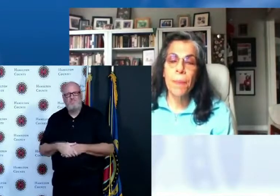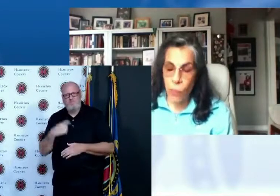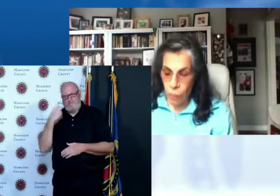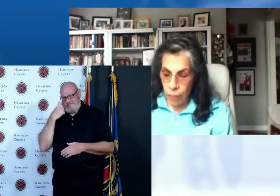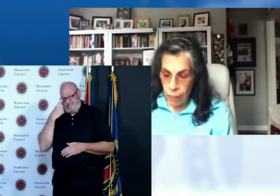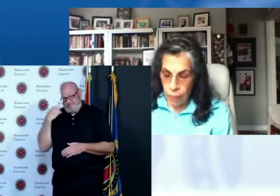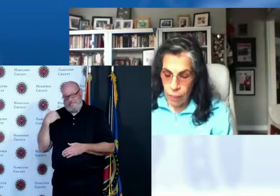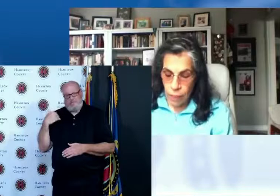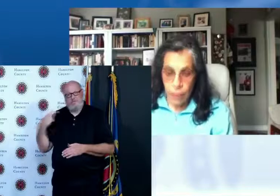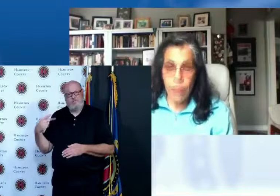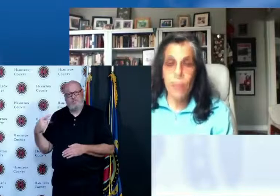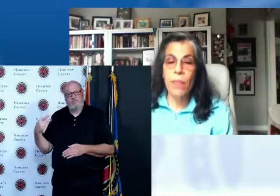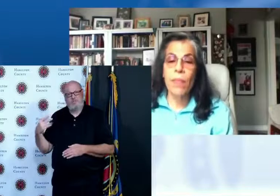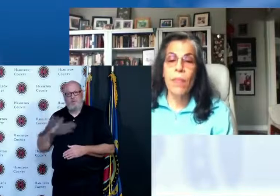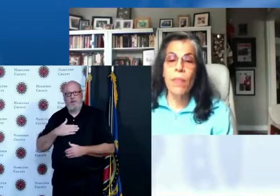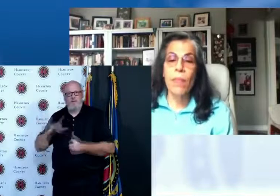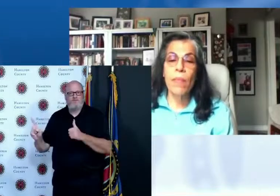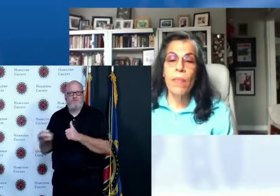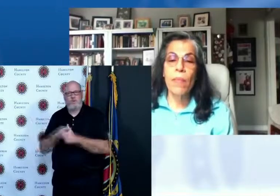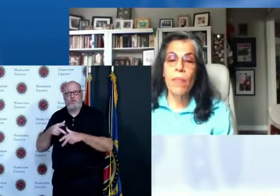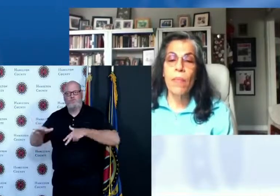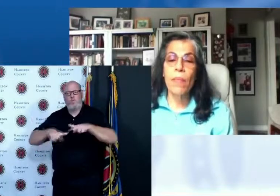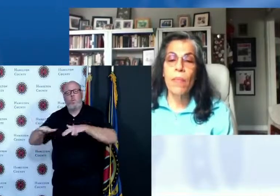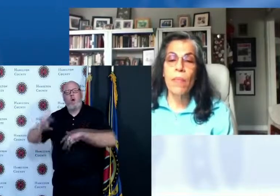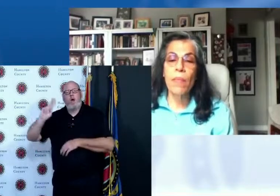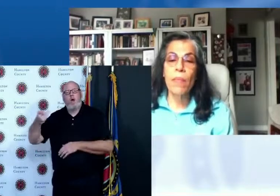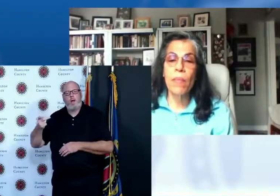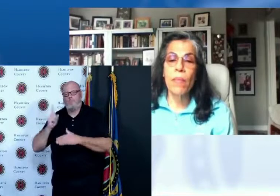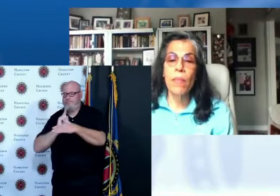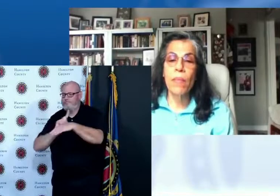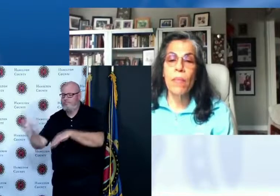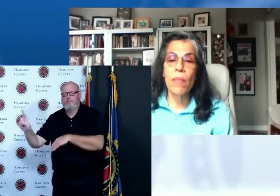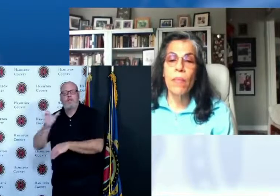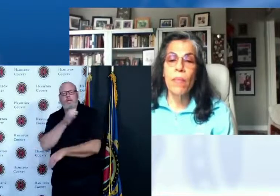some of the folks that got vaccinated and it was really a variety of individuals there was